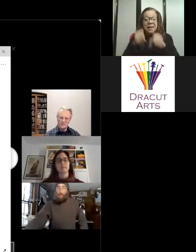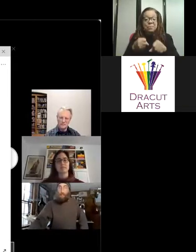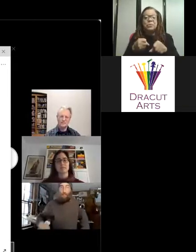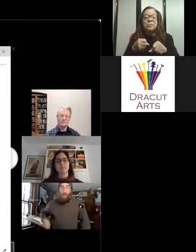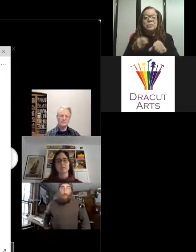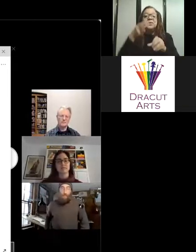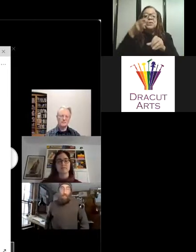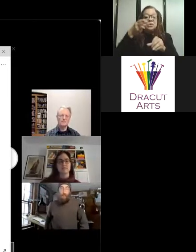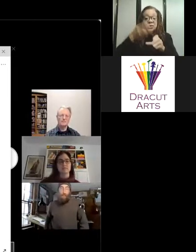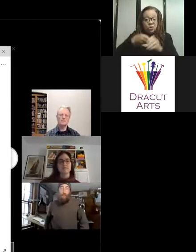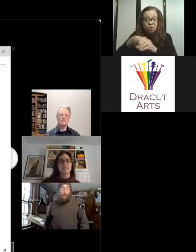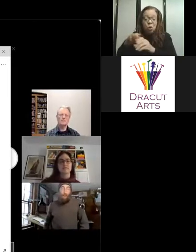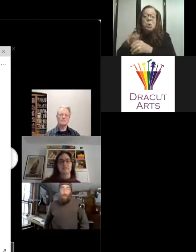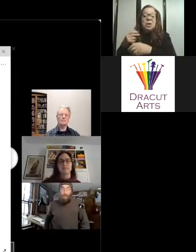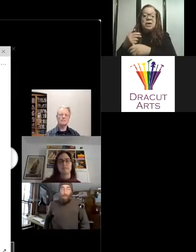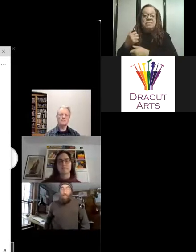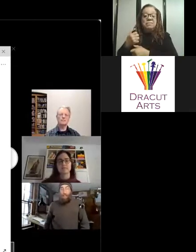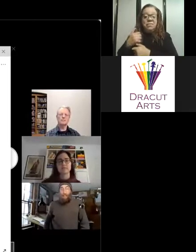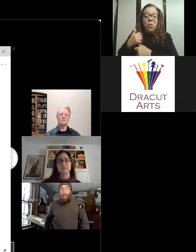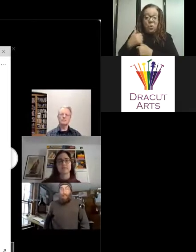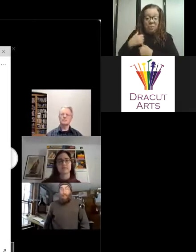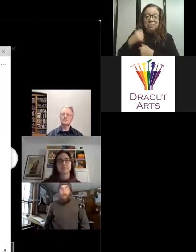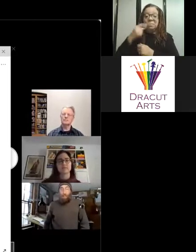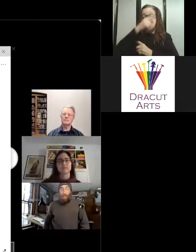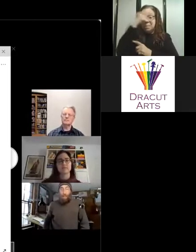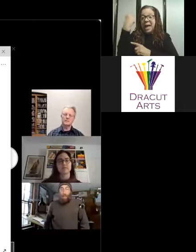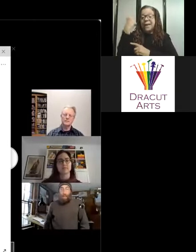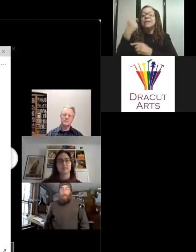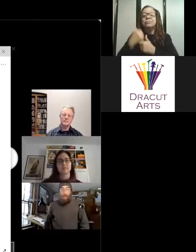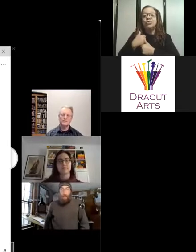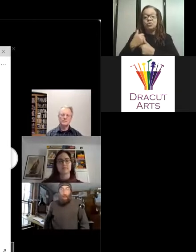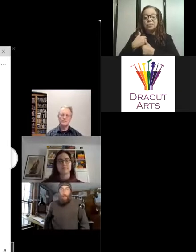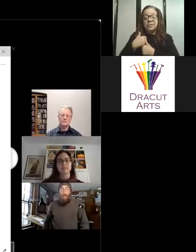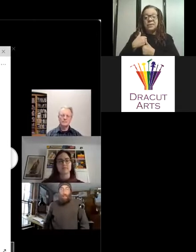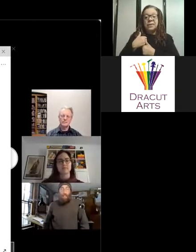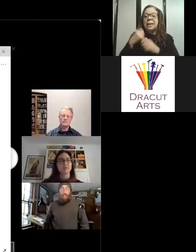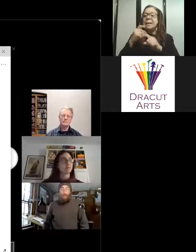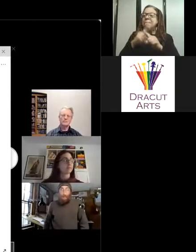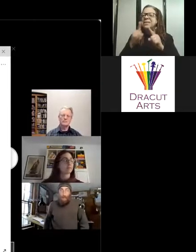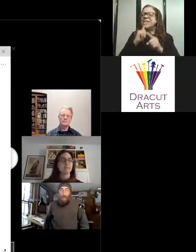colored troops, African-American regiments, right. But they're so interested in reading,